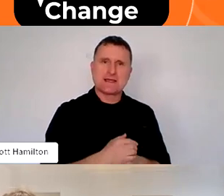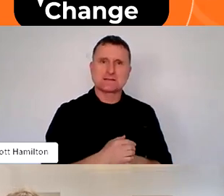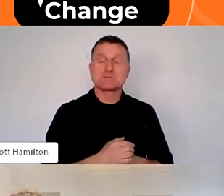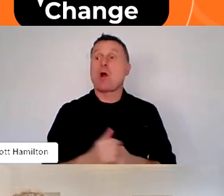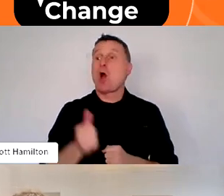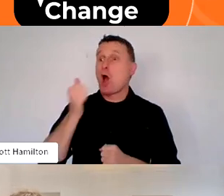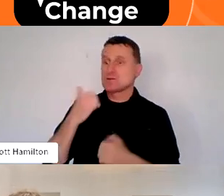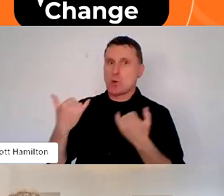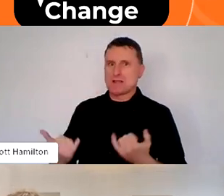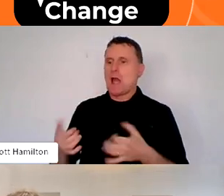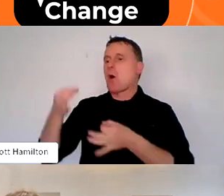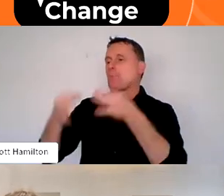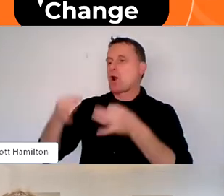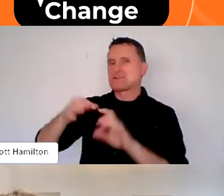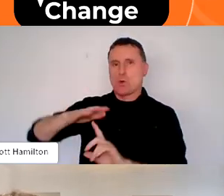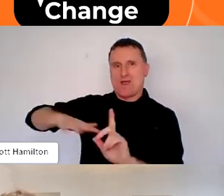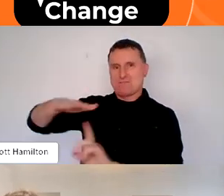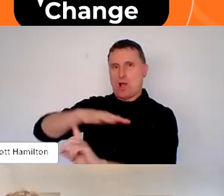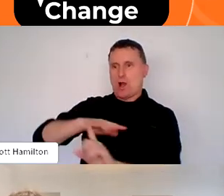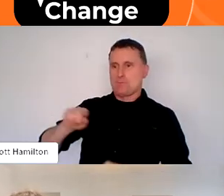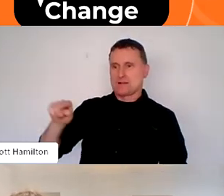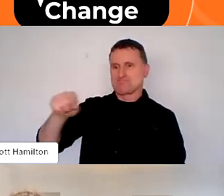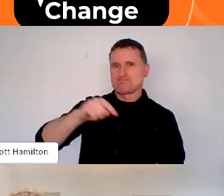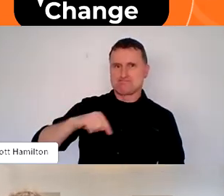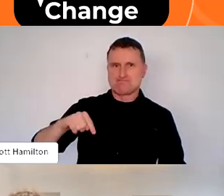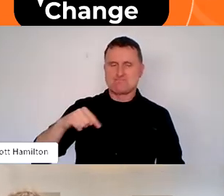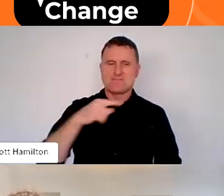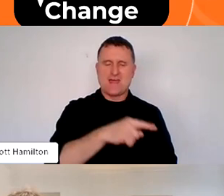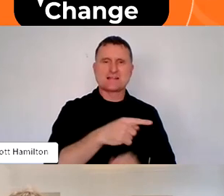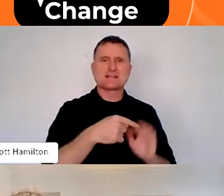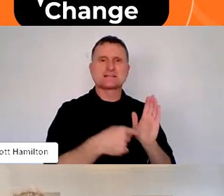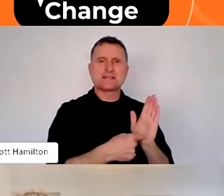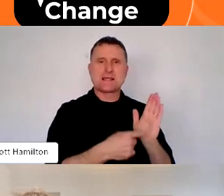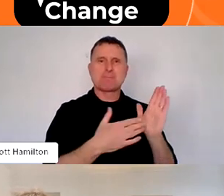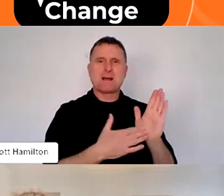operating in, which appears to have made Te Mâtaiaho diminish